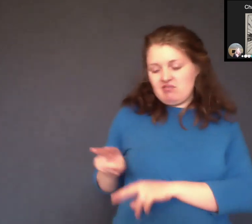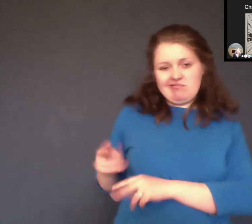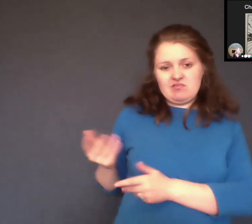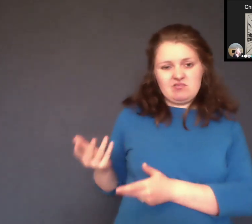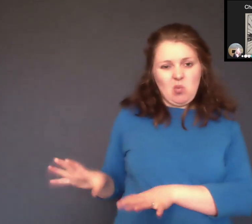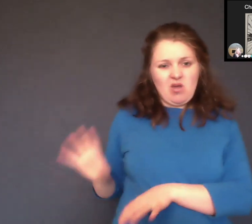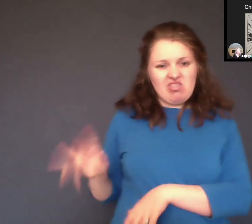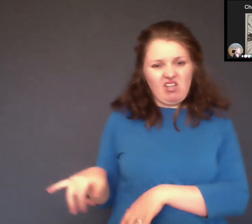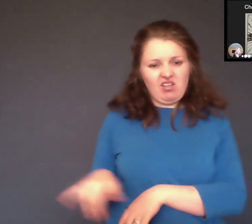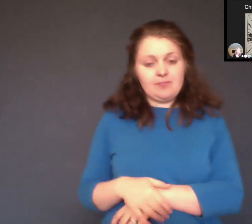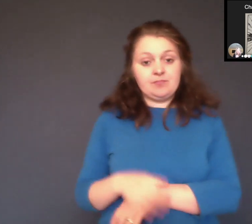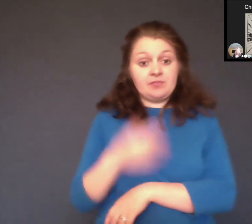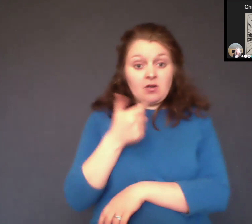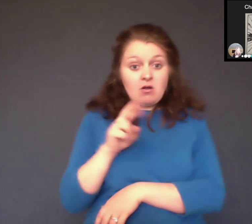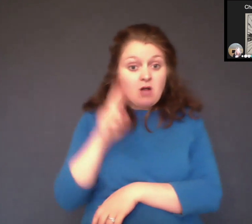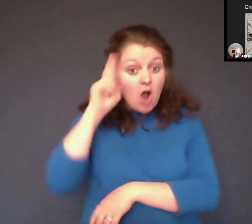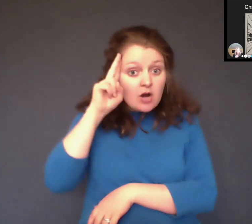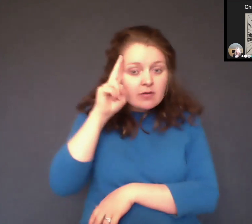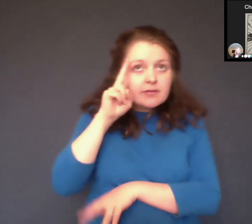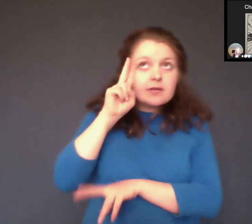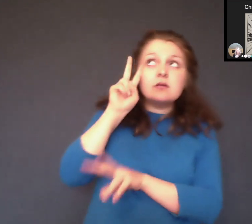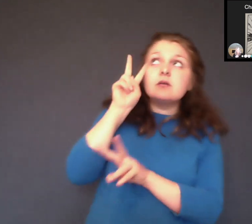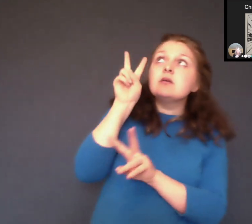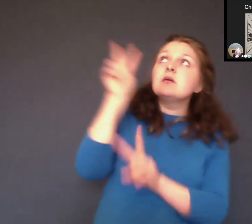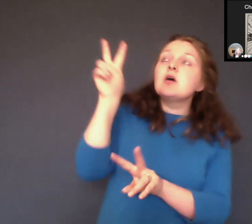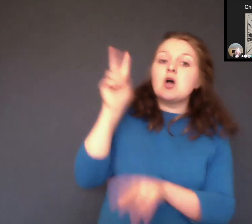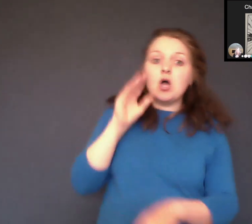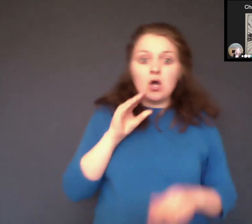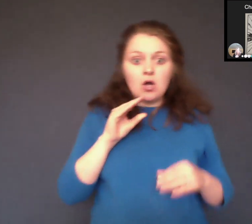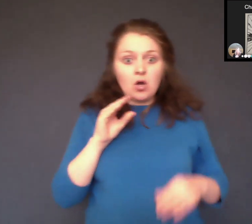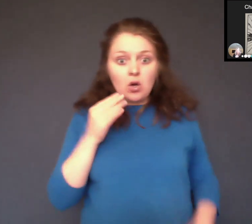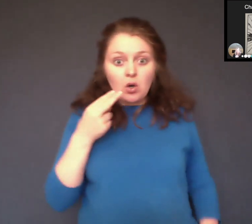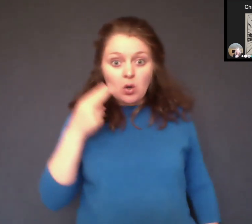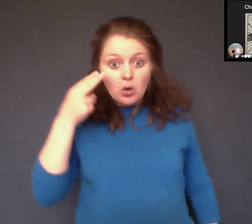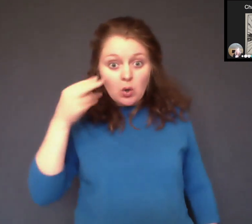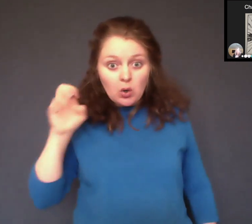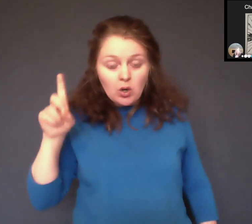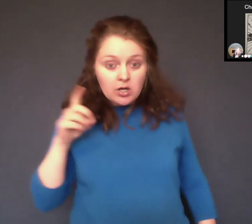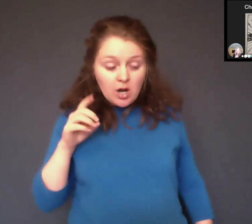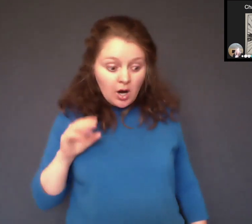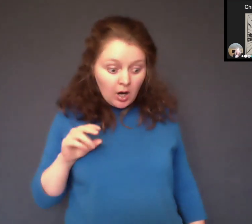the face in the roof hood's expression was one of utter perplexity his mouth was a gape his eyes